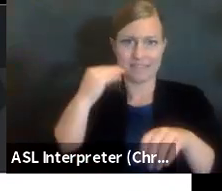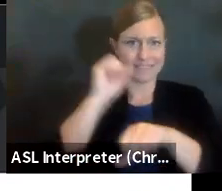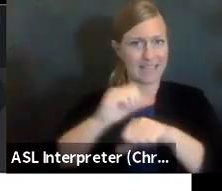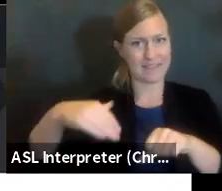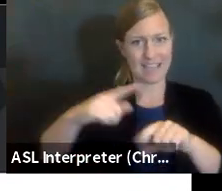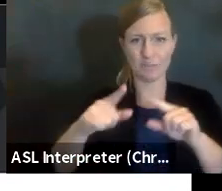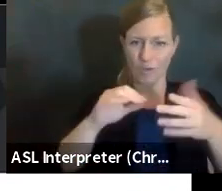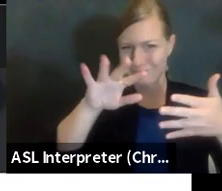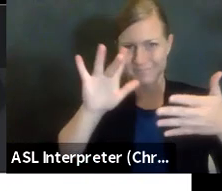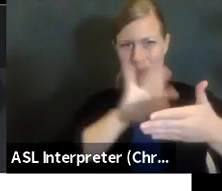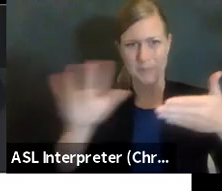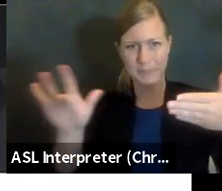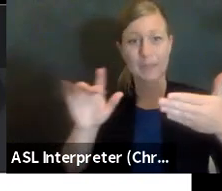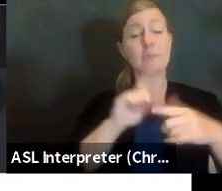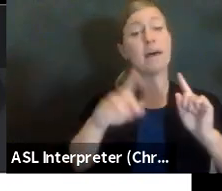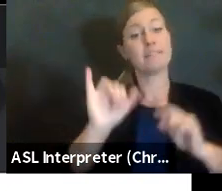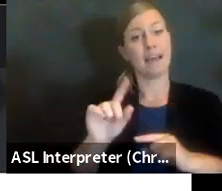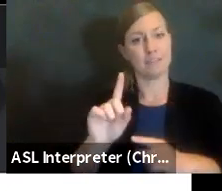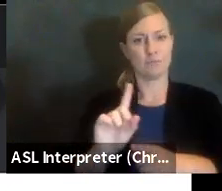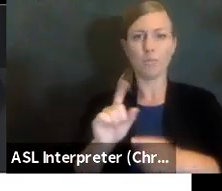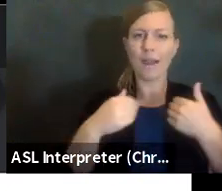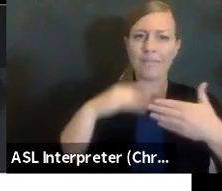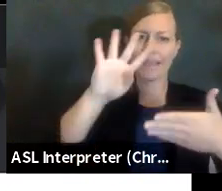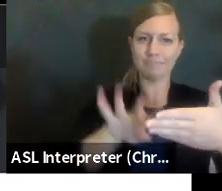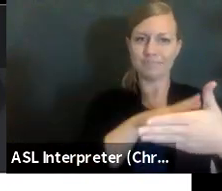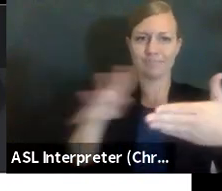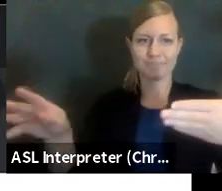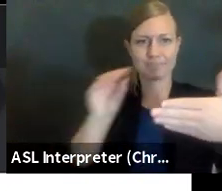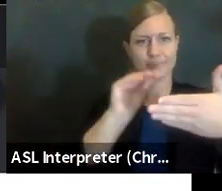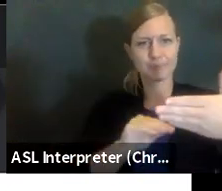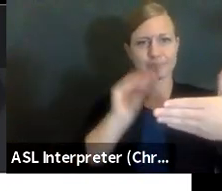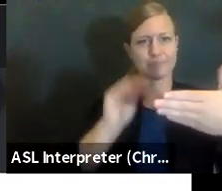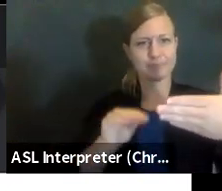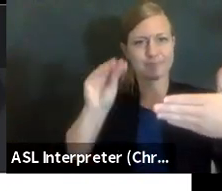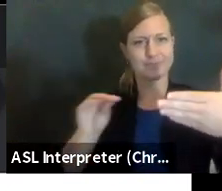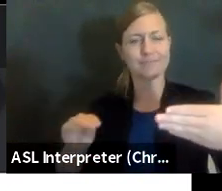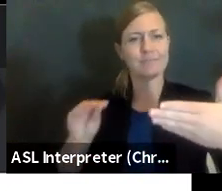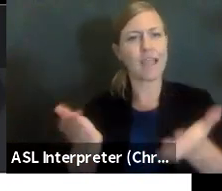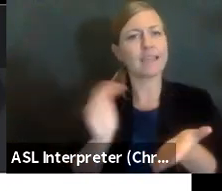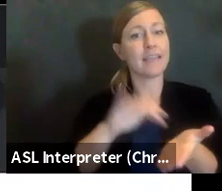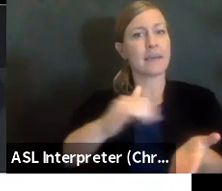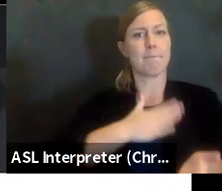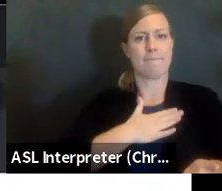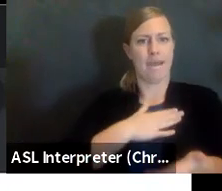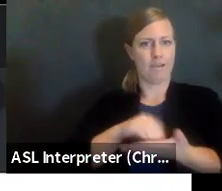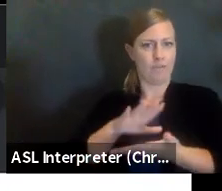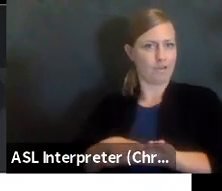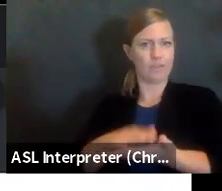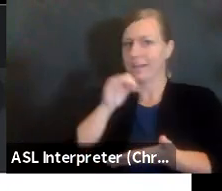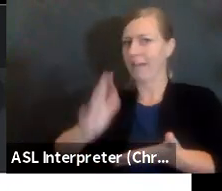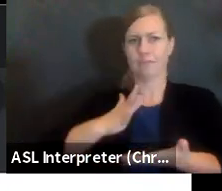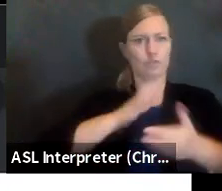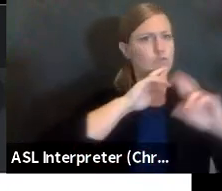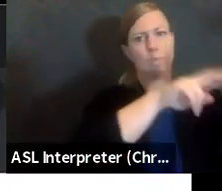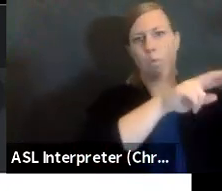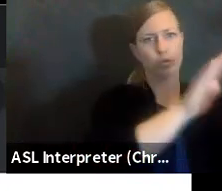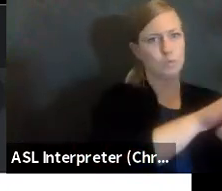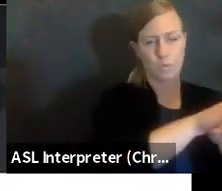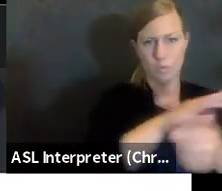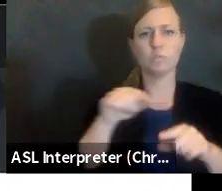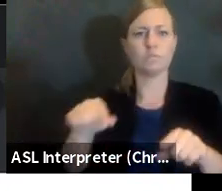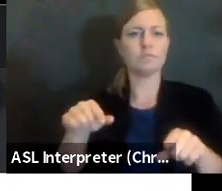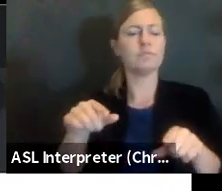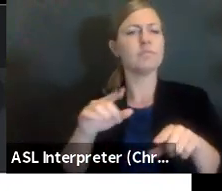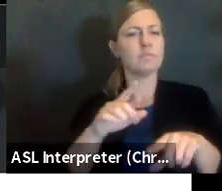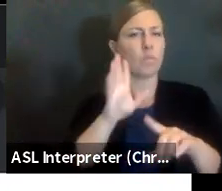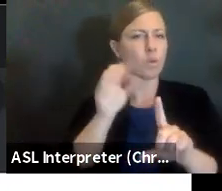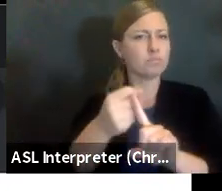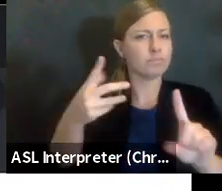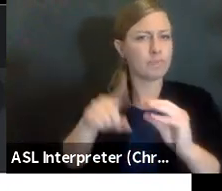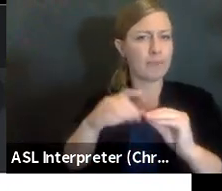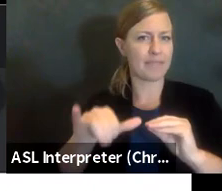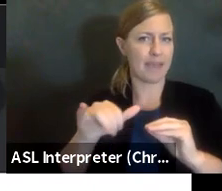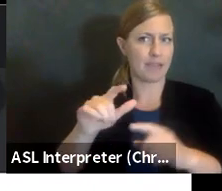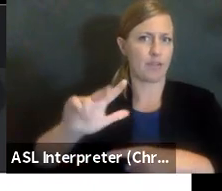ESD 112 - Katherine Livick: this is the paper grade book. This is my kind of personal record of what is going on with students and we will go in more to how this works on day three as well.